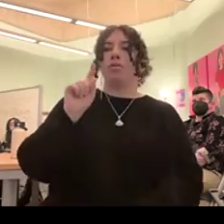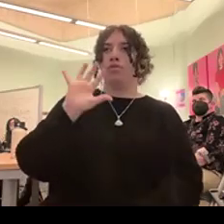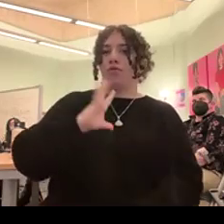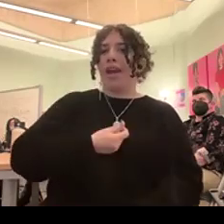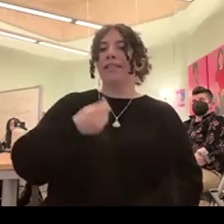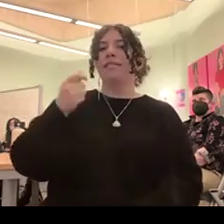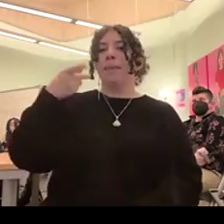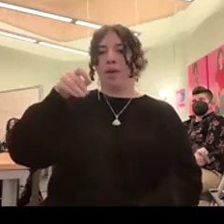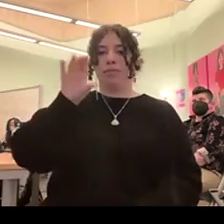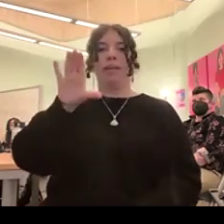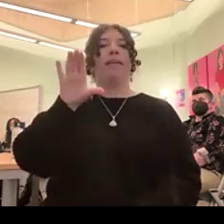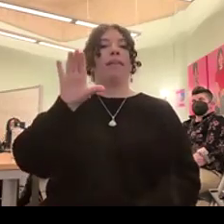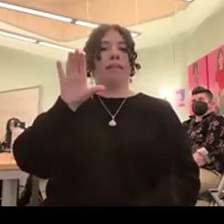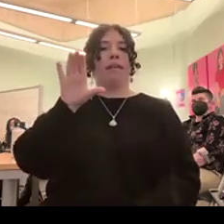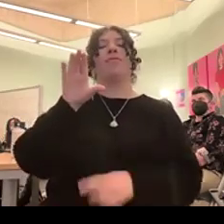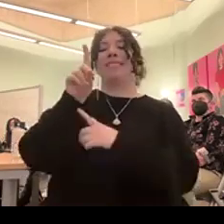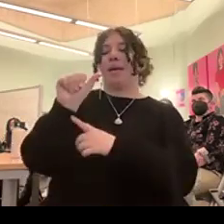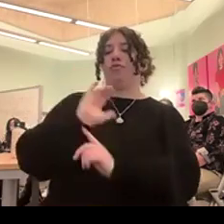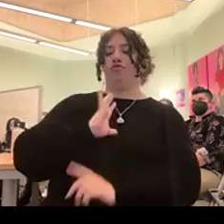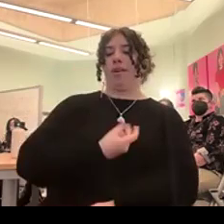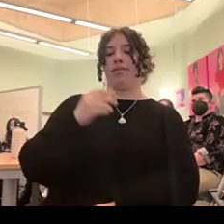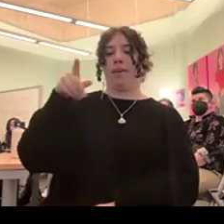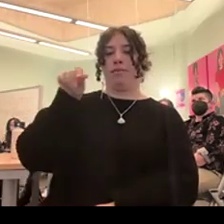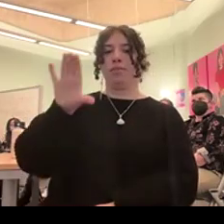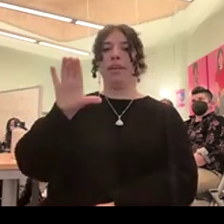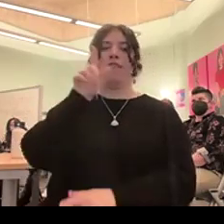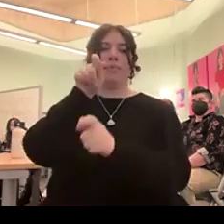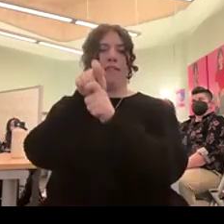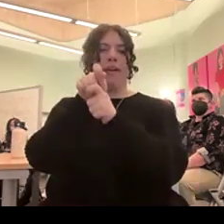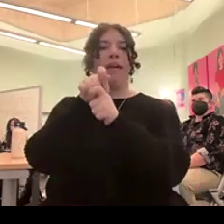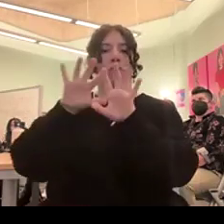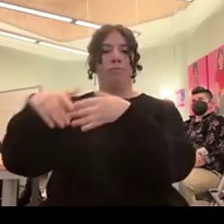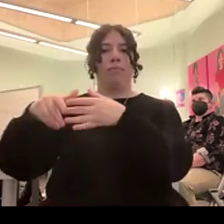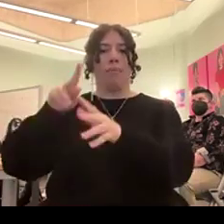and trans people of color. And so, because it is relevant to my work, I would mention it when